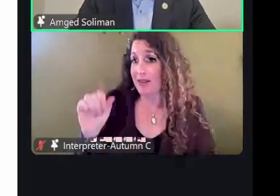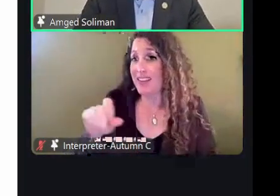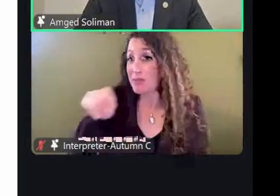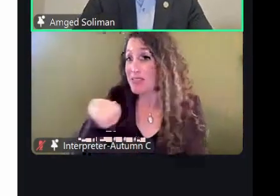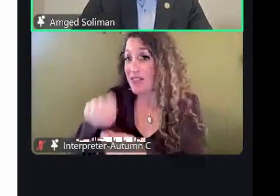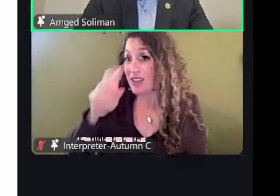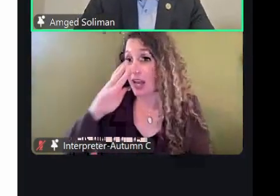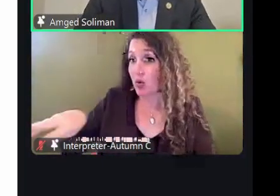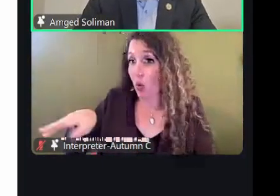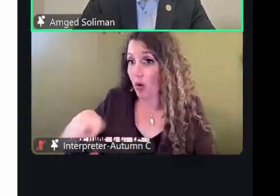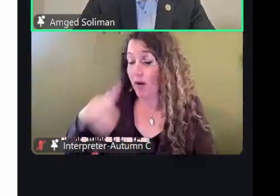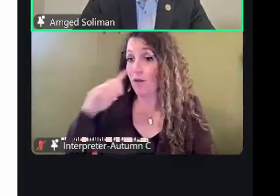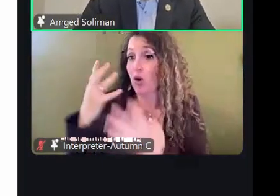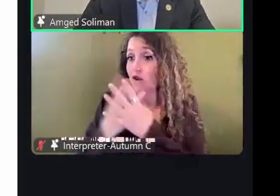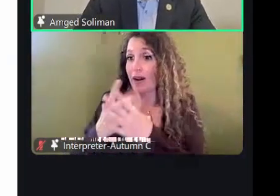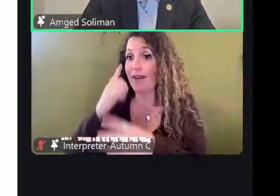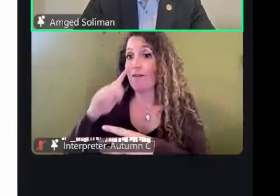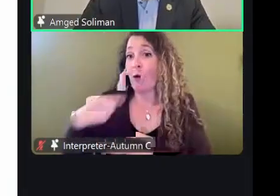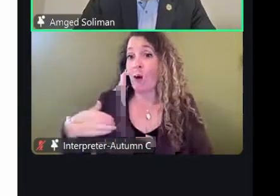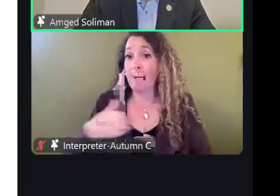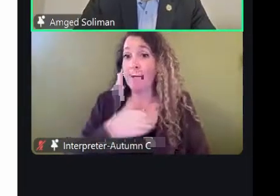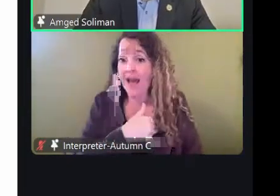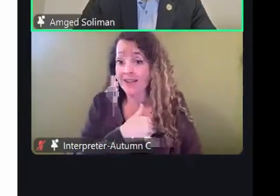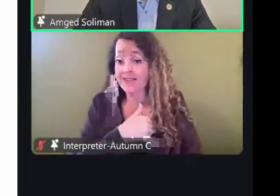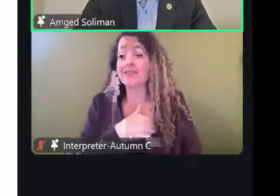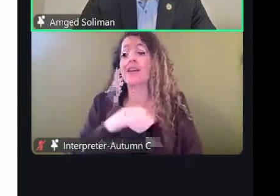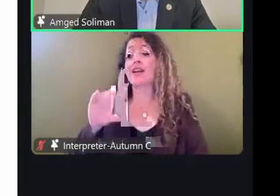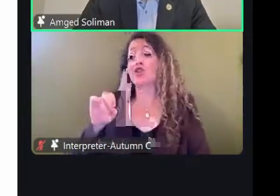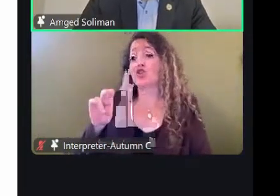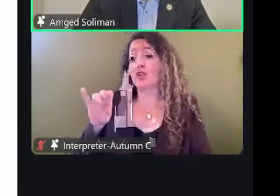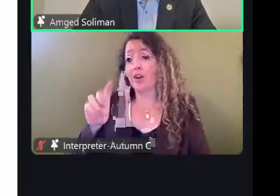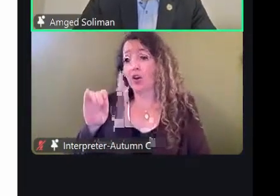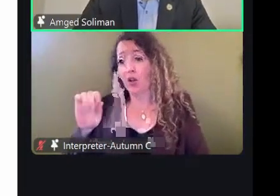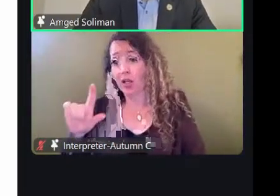ignored in terms of screening for breast and cervical cancer while as this audience knows